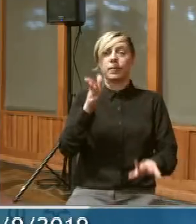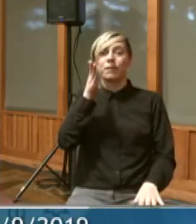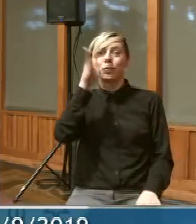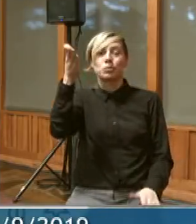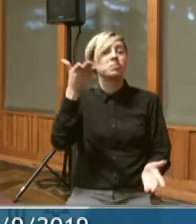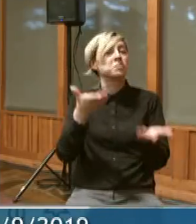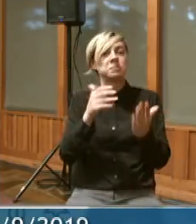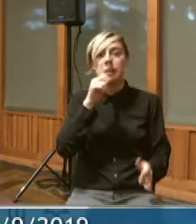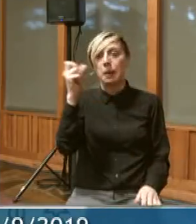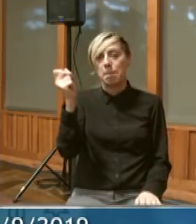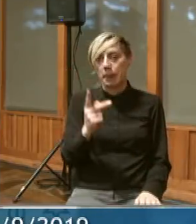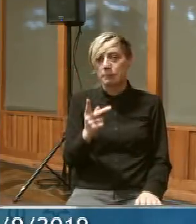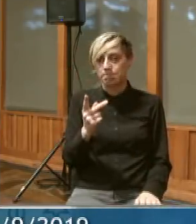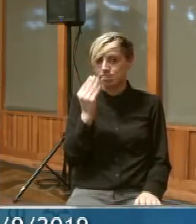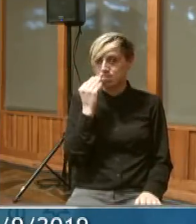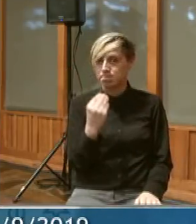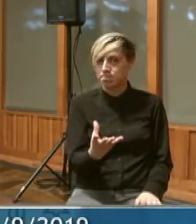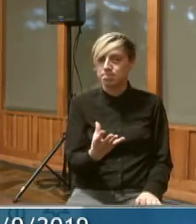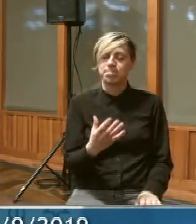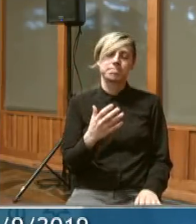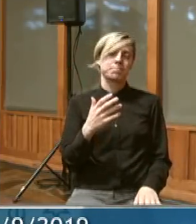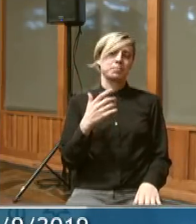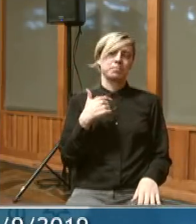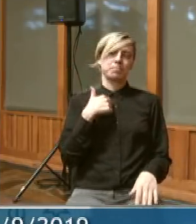GONE THERE IS IMMEDIATELY PUT INTO PLACE A BARRIER TO THEM